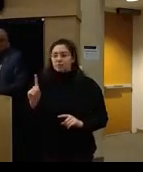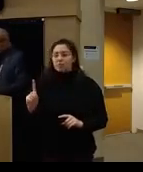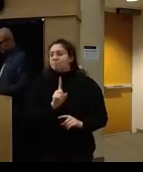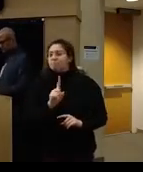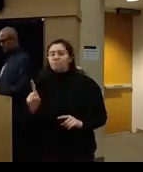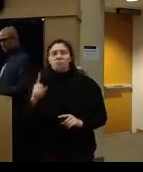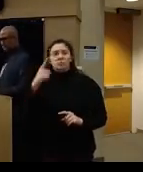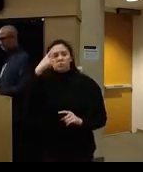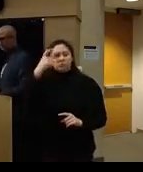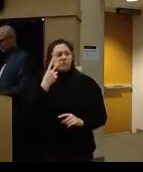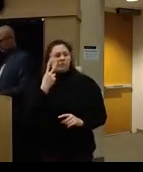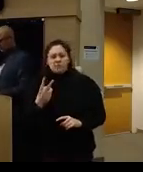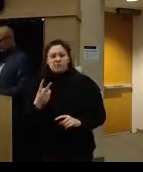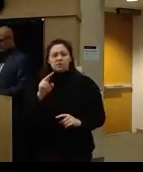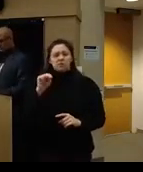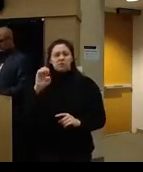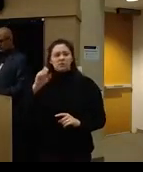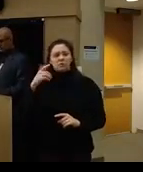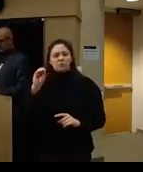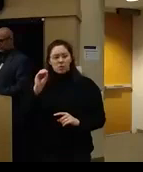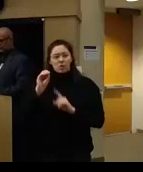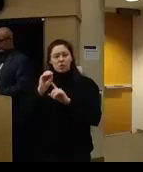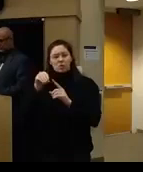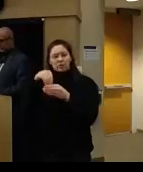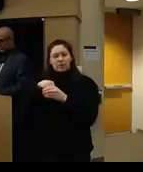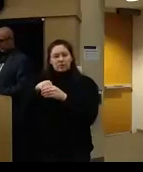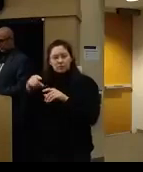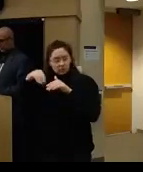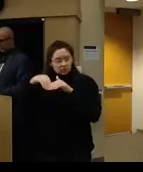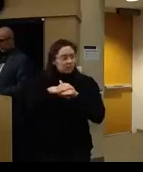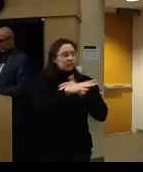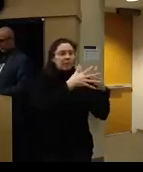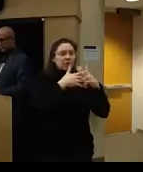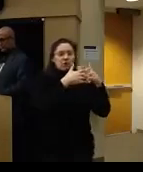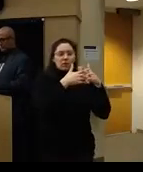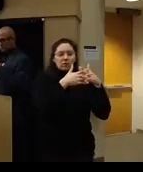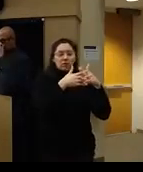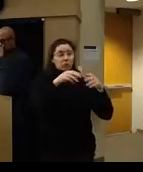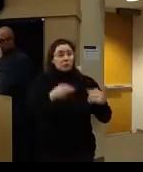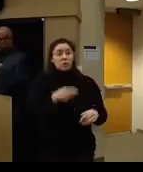the negr and Indians of North America he' been to North Africa and gone deeply into